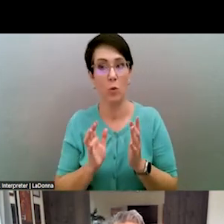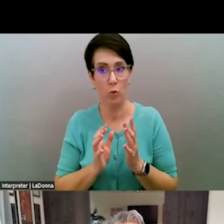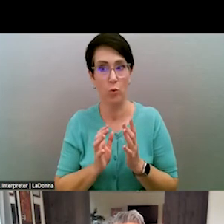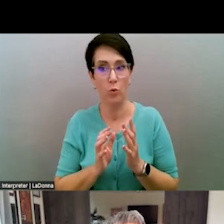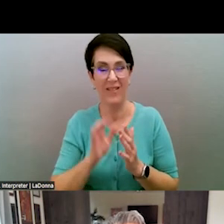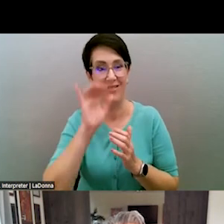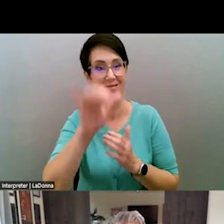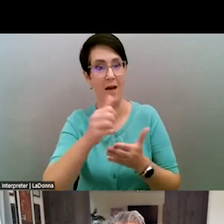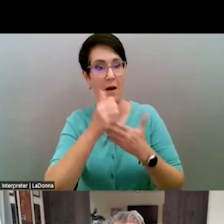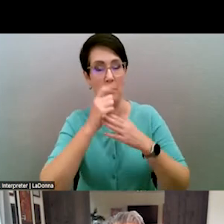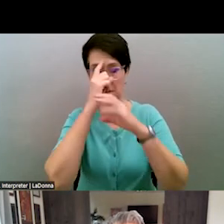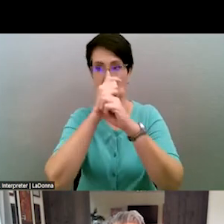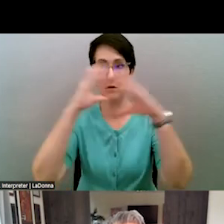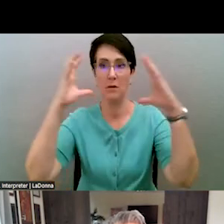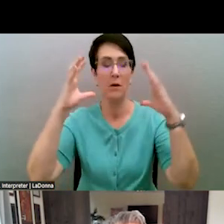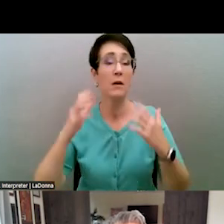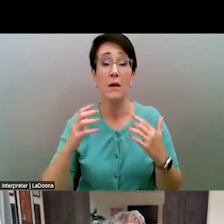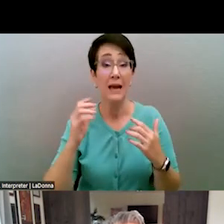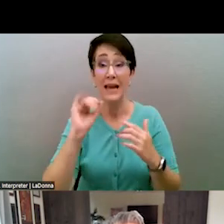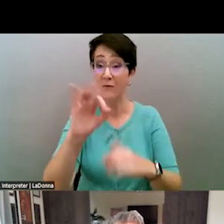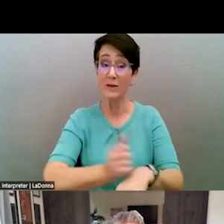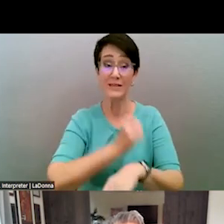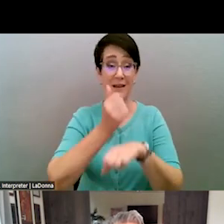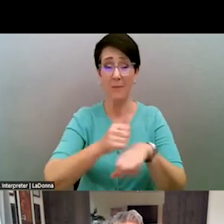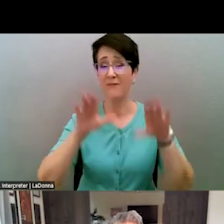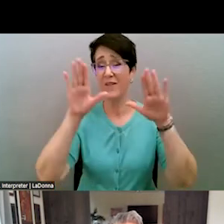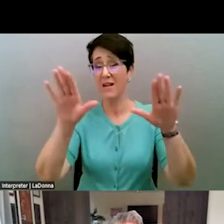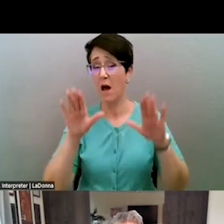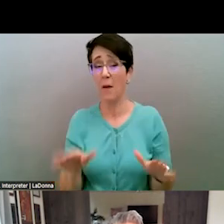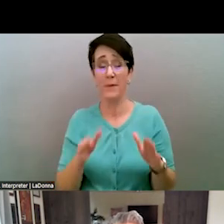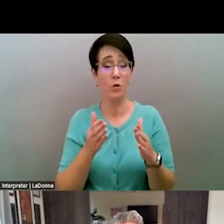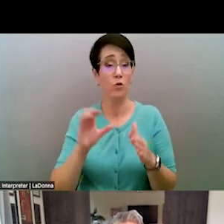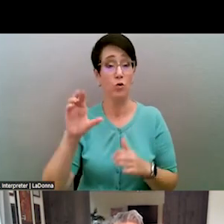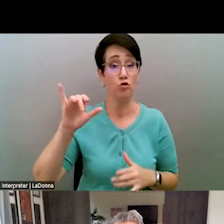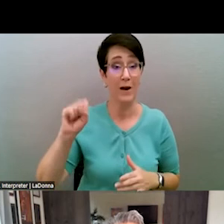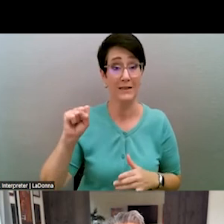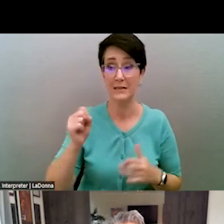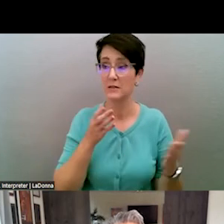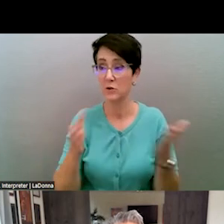HAVE GREATEST CRISIS SERVICES IN THE WORLD. IF WE ARE NOT HAVING YOUNG PEOPLE FAMILIES, THAT ARE,